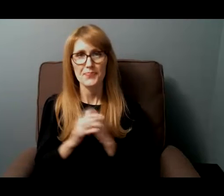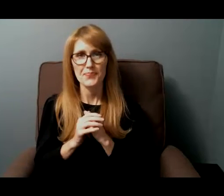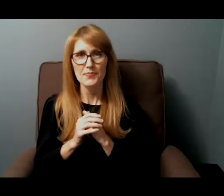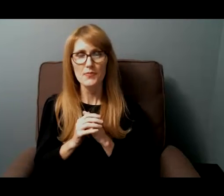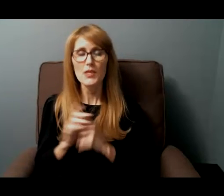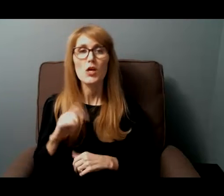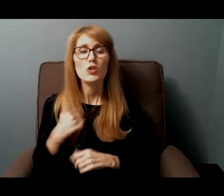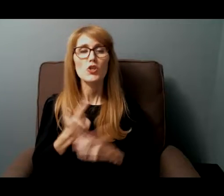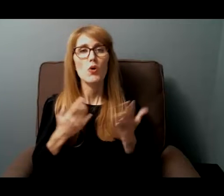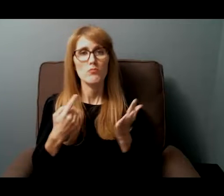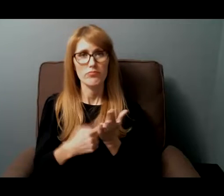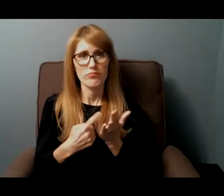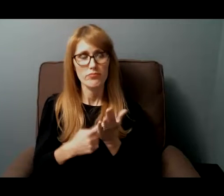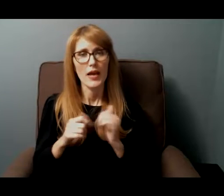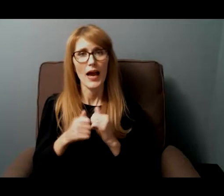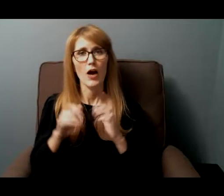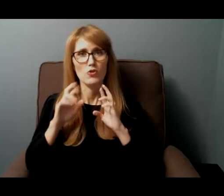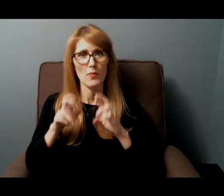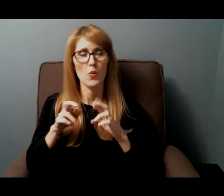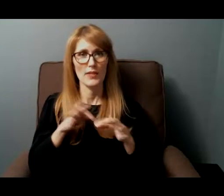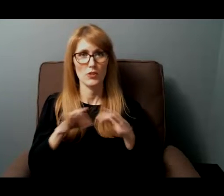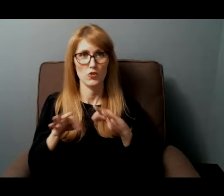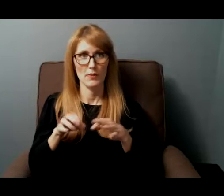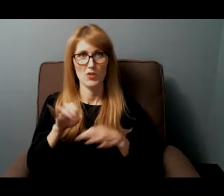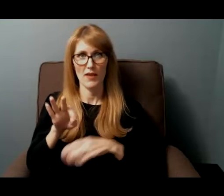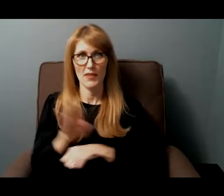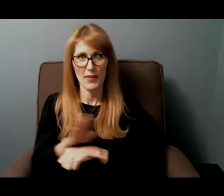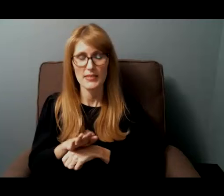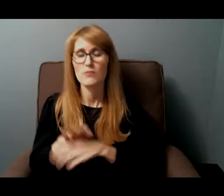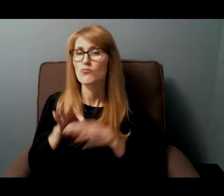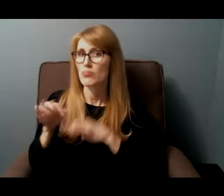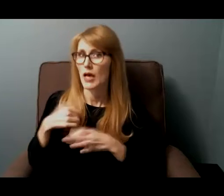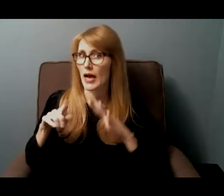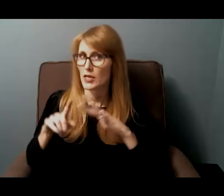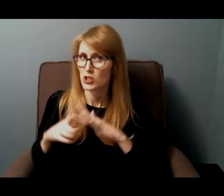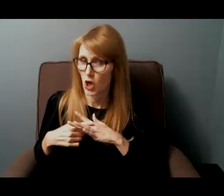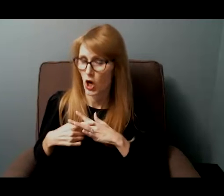the description of the business, and hey, I've started. This is what's going on. Now he want to